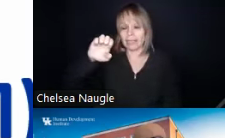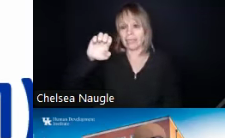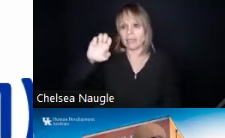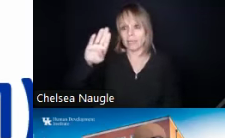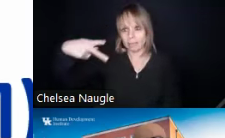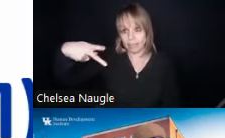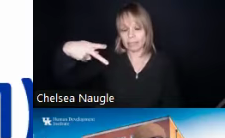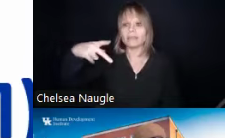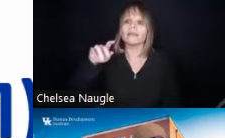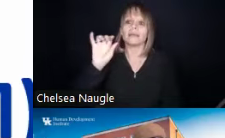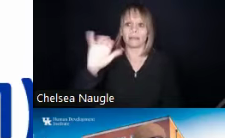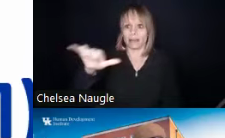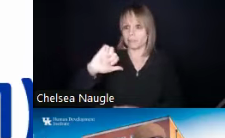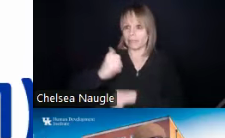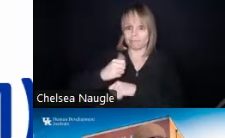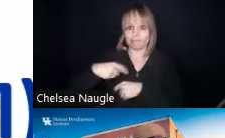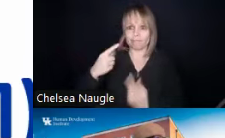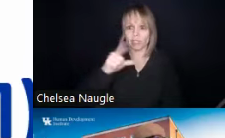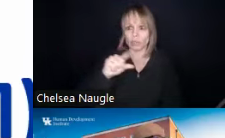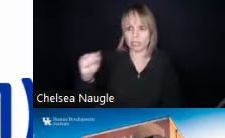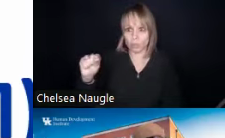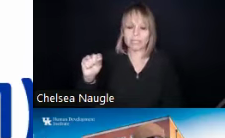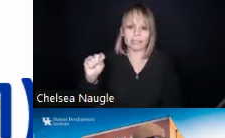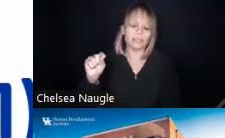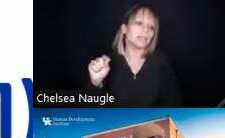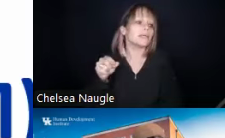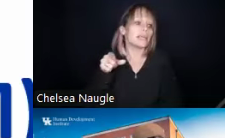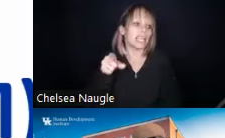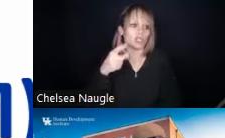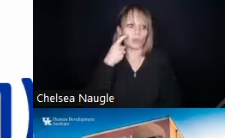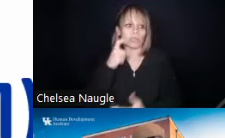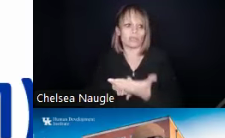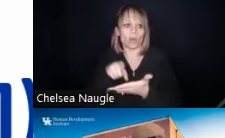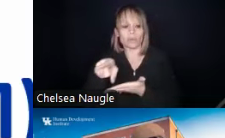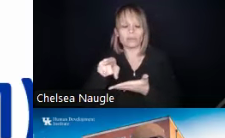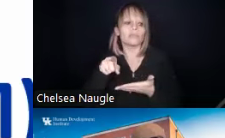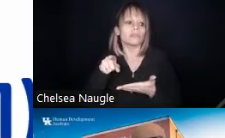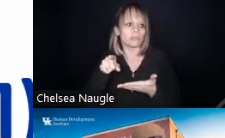where the argument ended. Um and you can see down there in the consolidation period where uh the work by Stein Brener